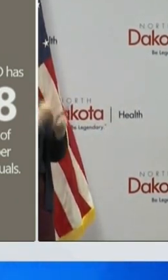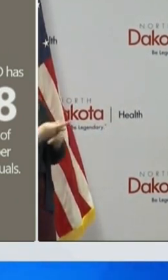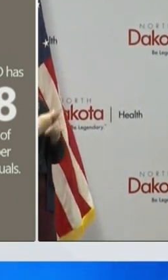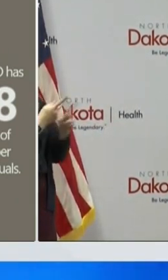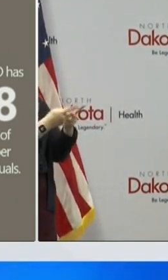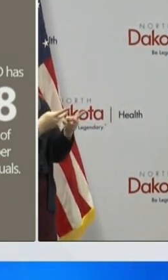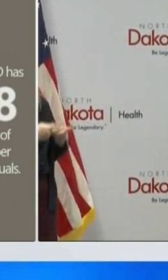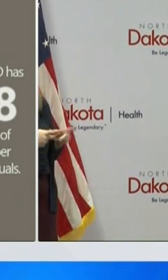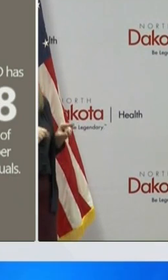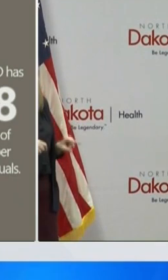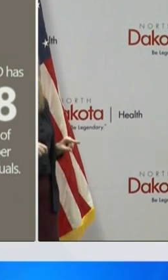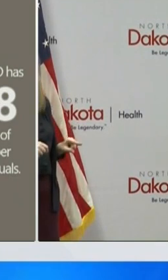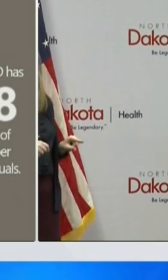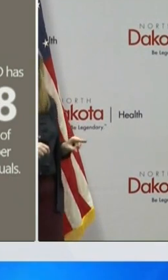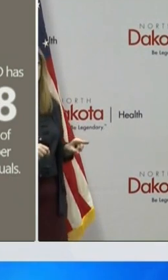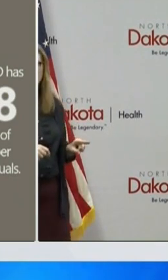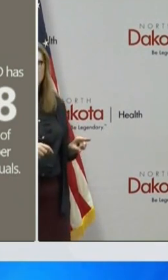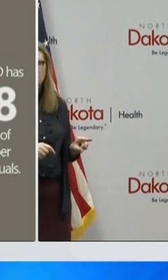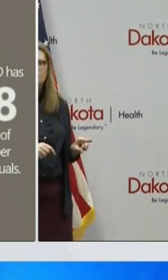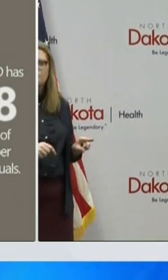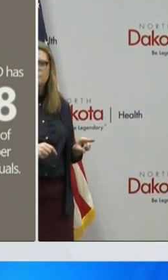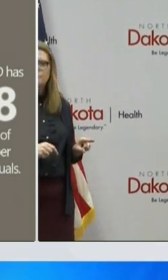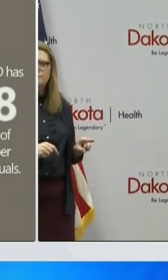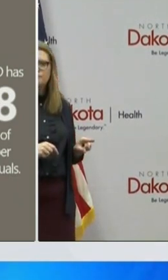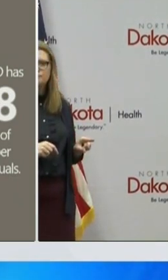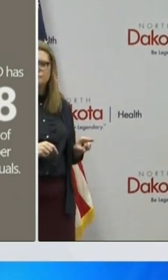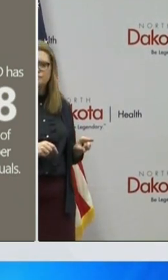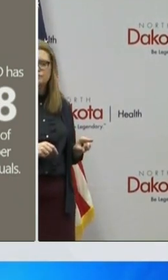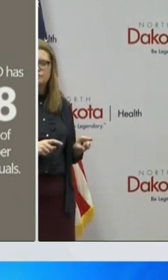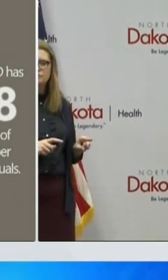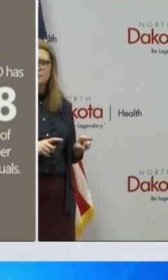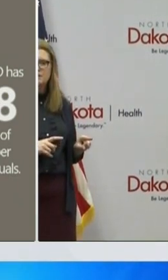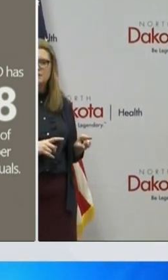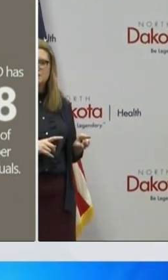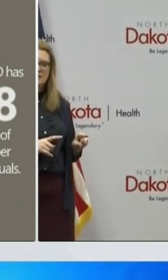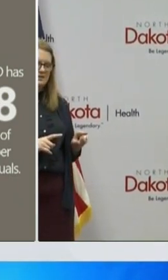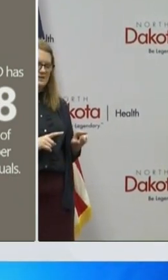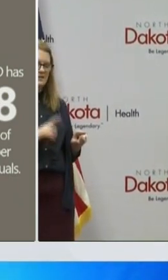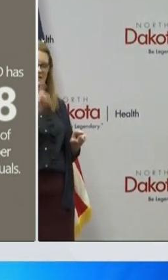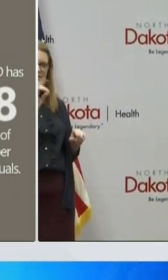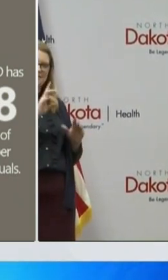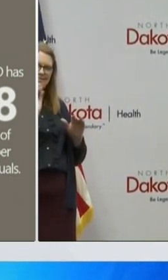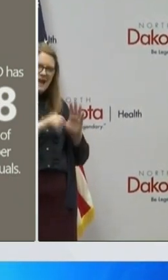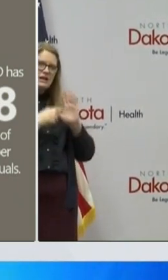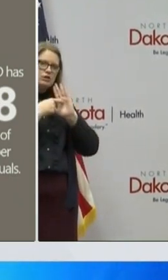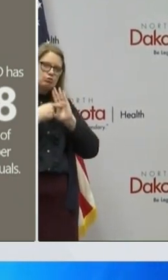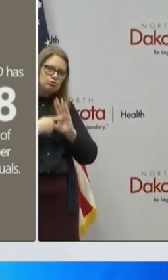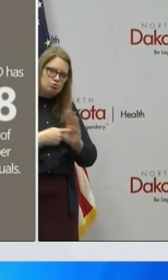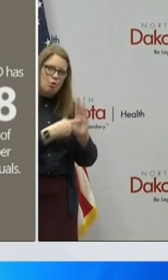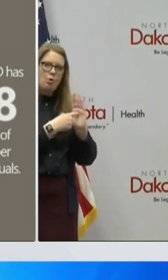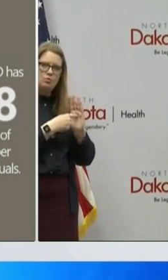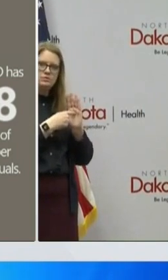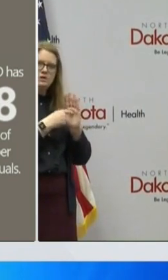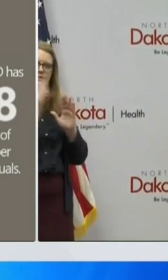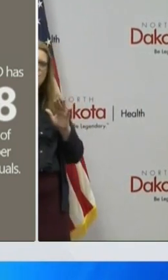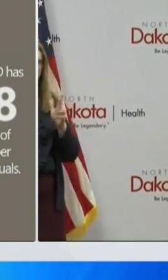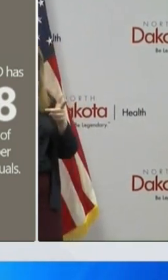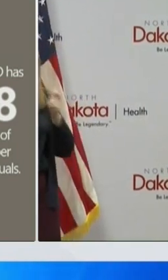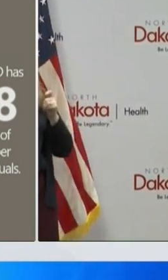DONE TARGETED TESTING AND IN MOUNTRAIL AND QUITE A BIT OF TARGETED TESTING IN FARGO IN